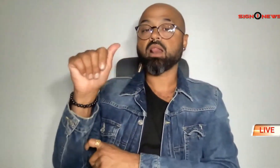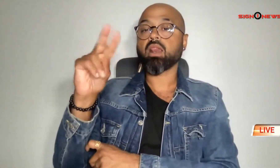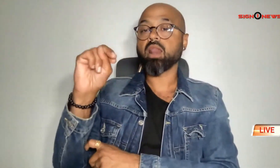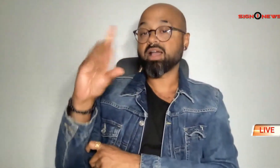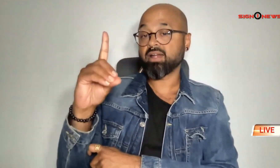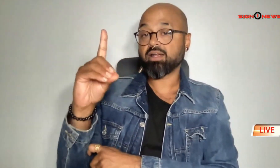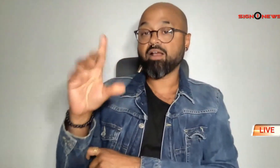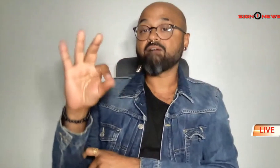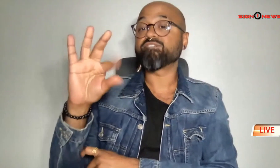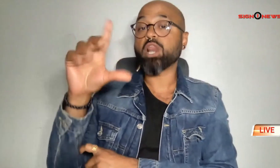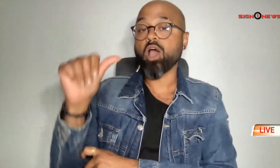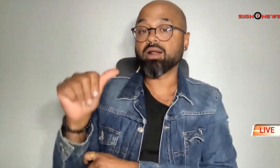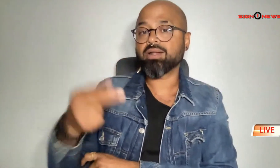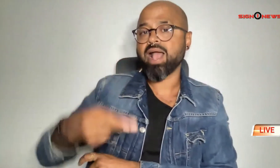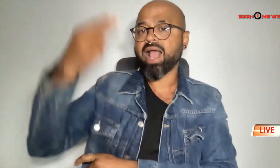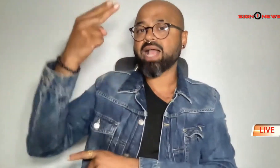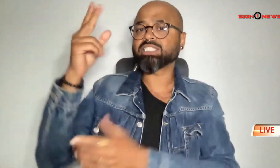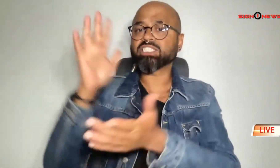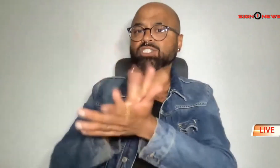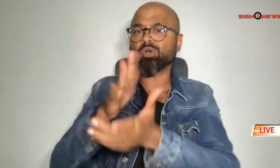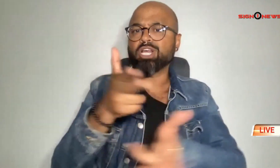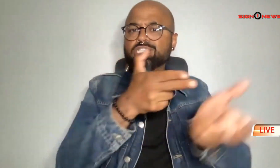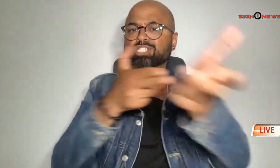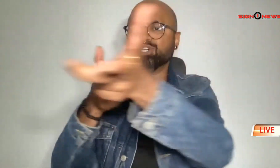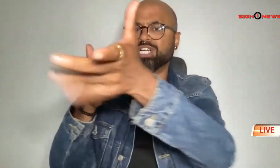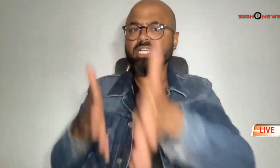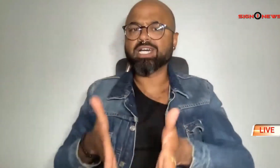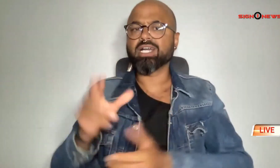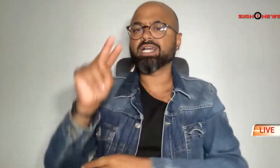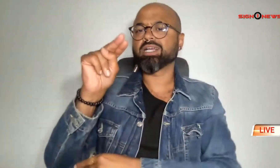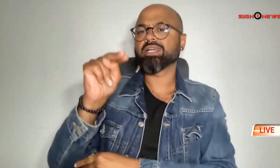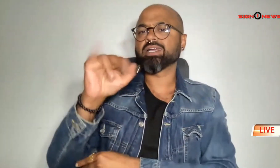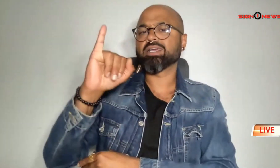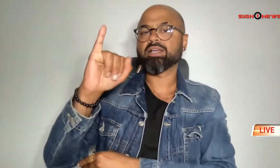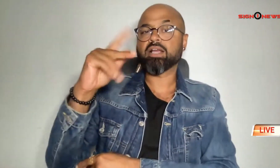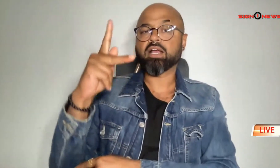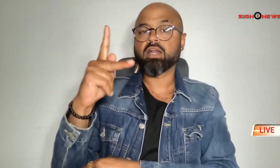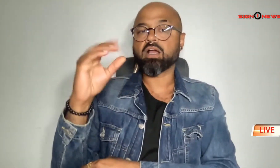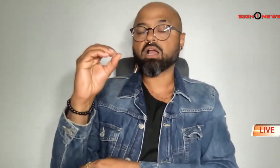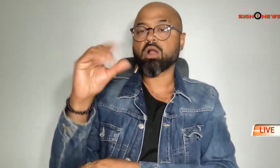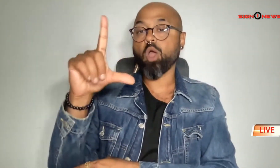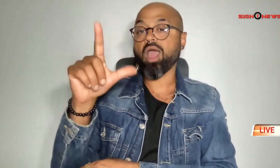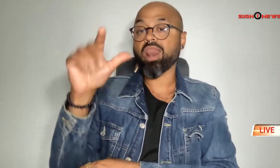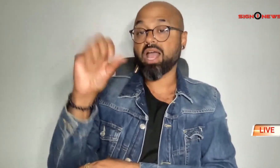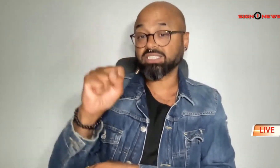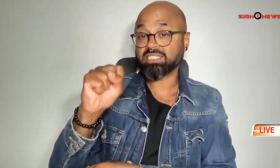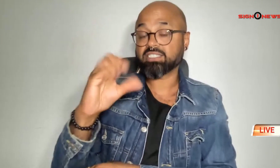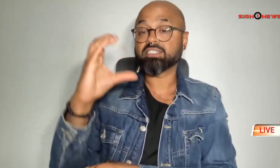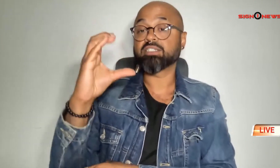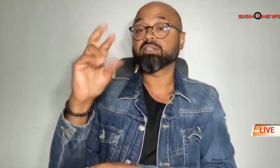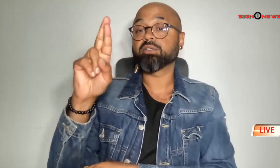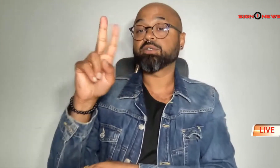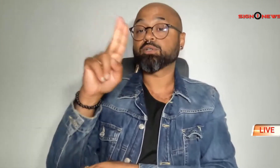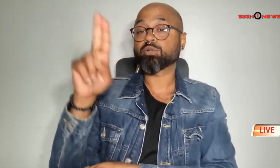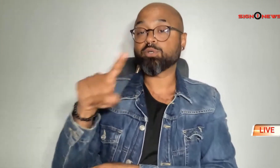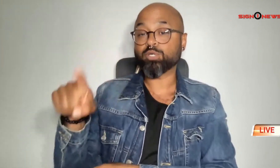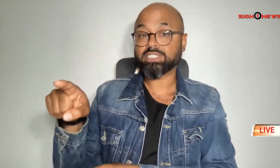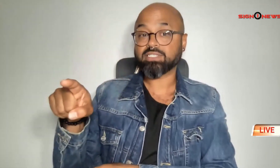the sentencing trial for Parkland Florida high school shooter Nikolas Cruz continues